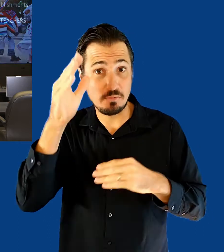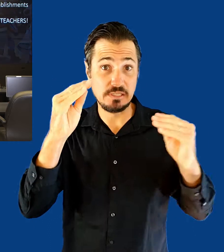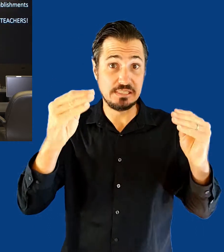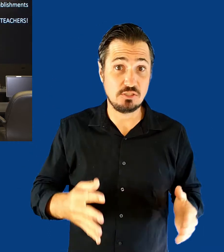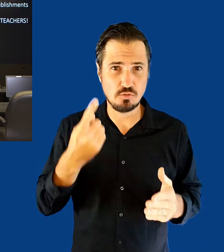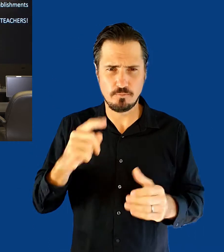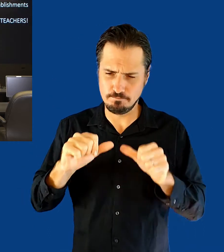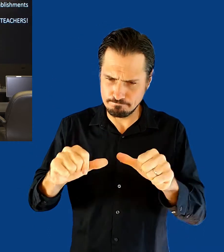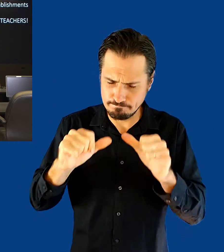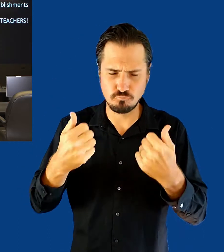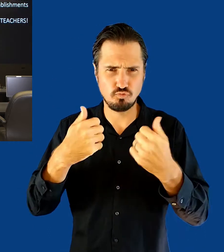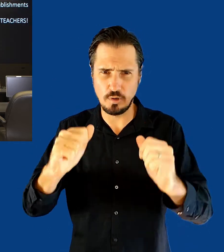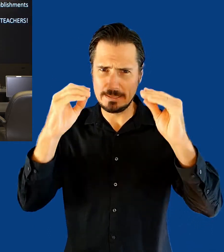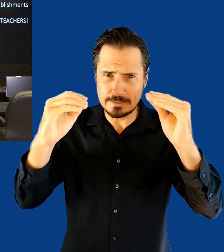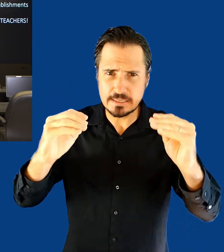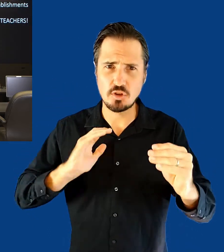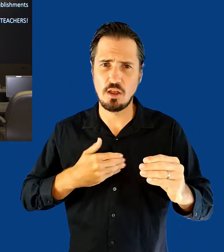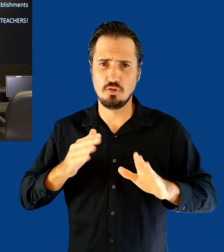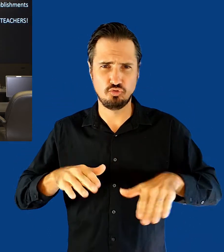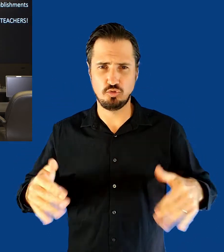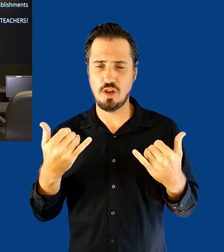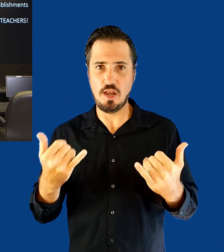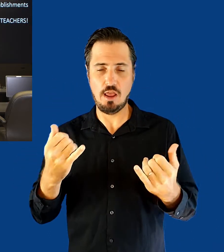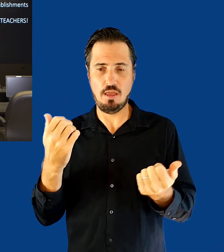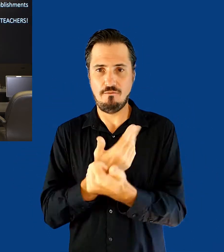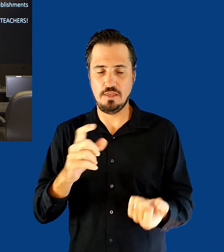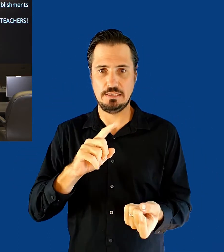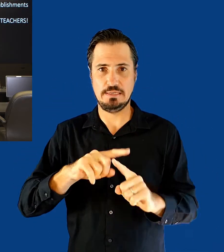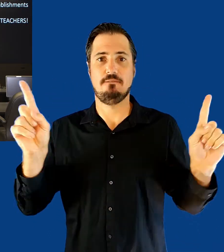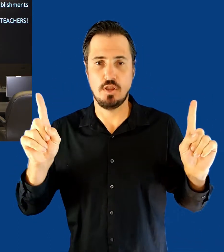You are such an important figure in our children’s lives. MAHALO for all you do.